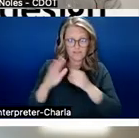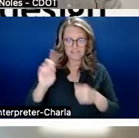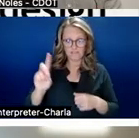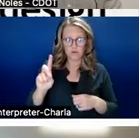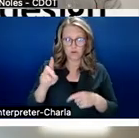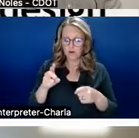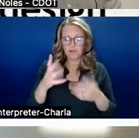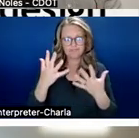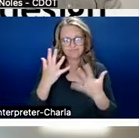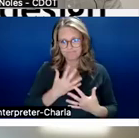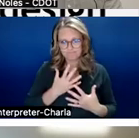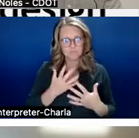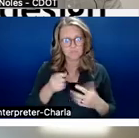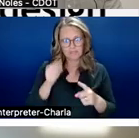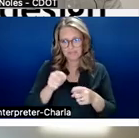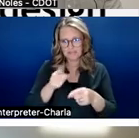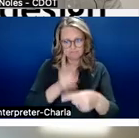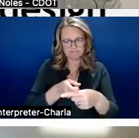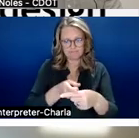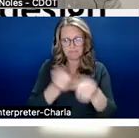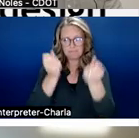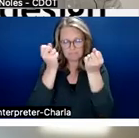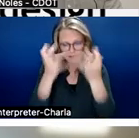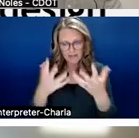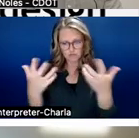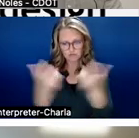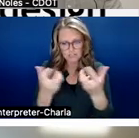of crashes at this location in the last several years